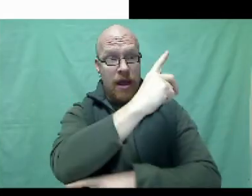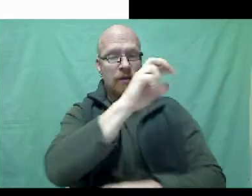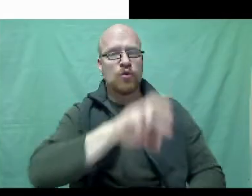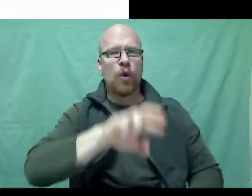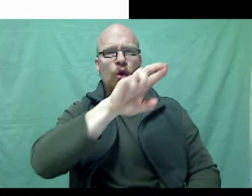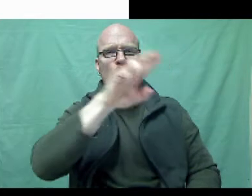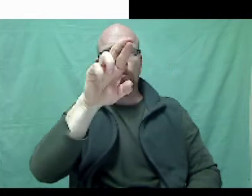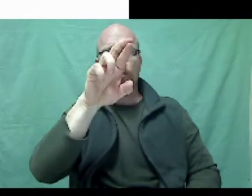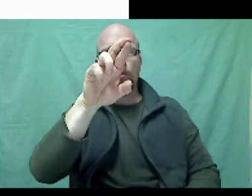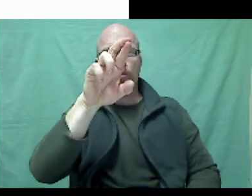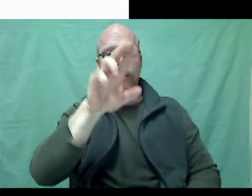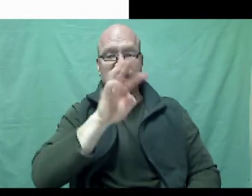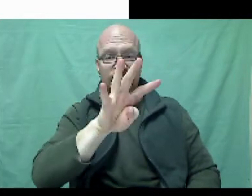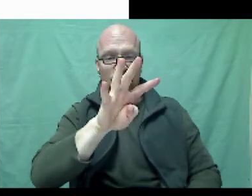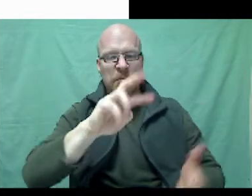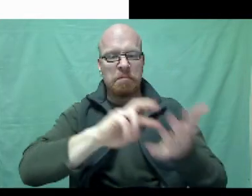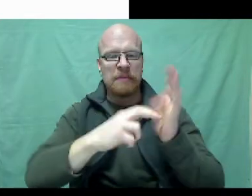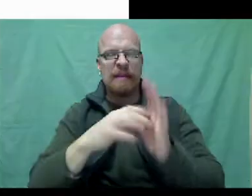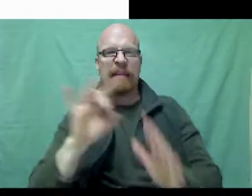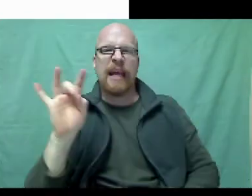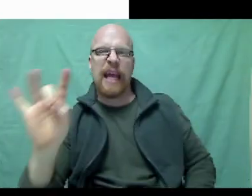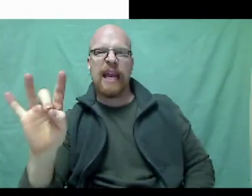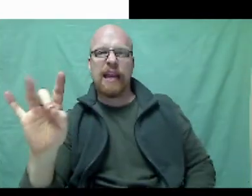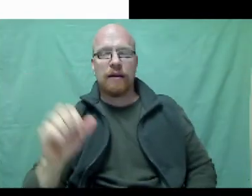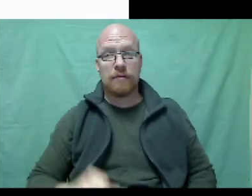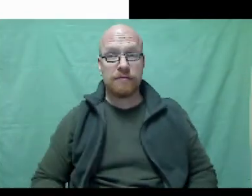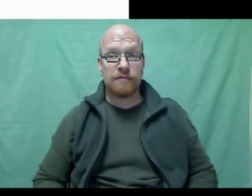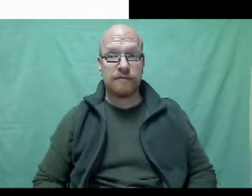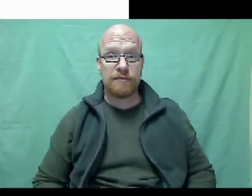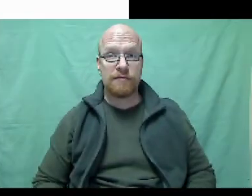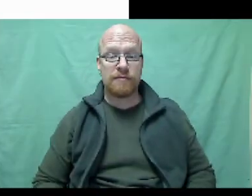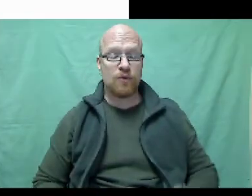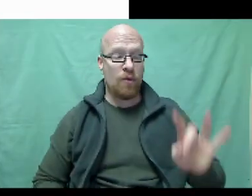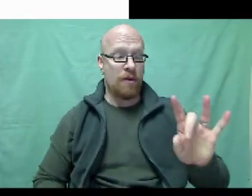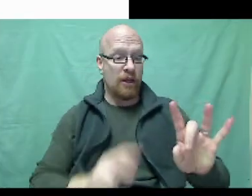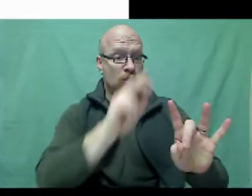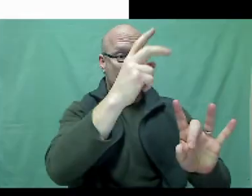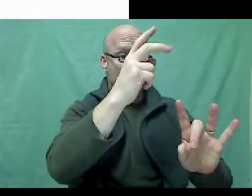8 squared is 64, the square root of 64 is 8.